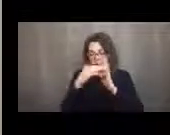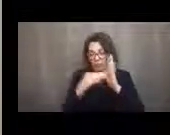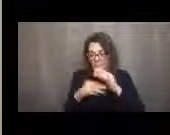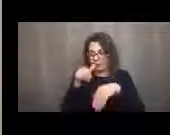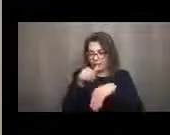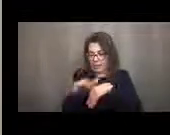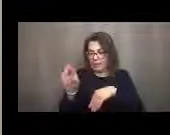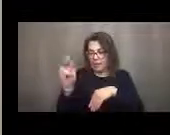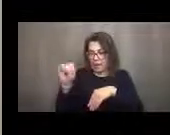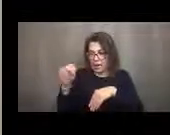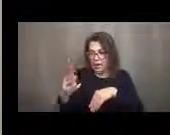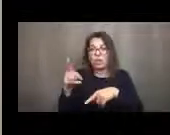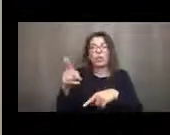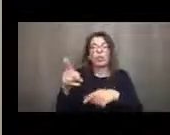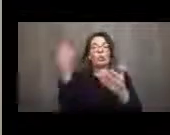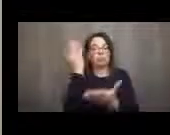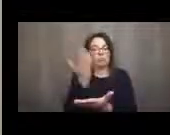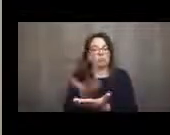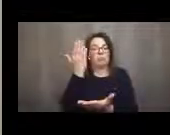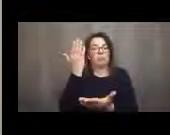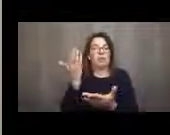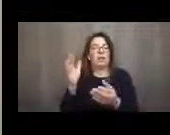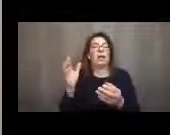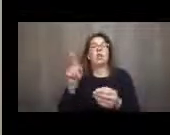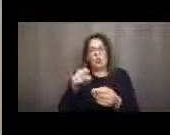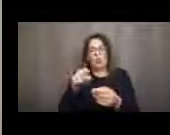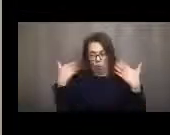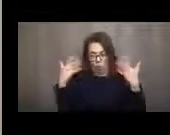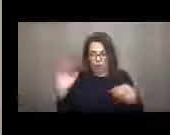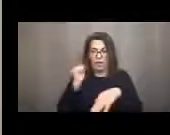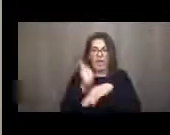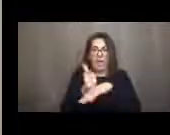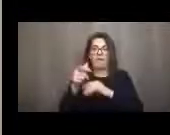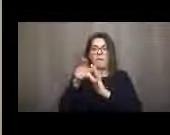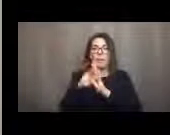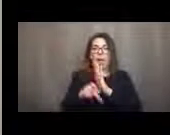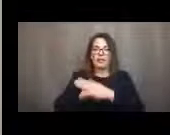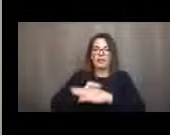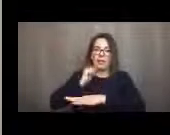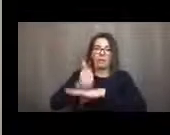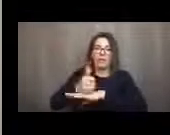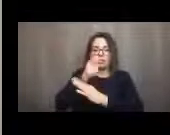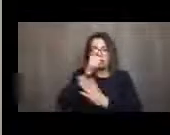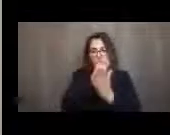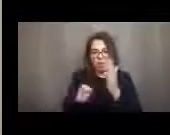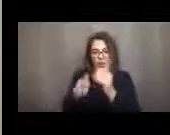you are certifying to NIH that you have a policy in place, a written and enforced policy in place